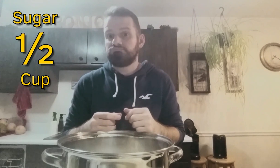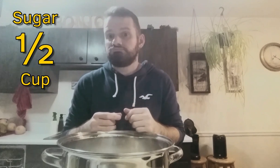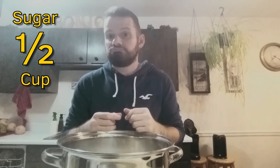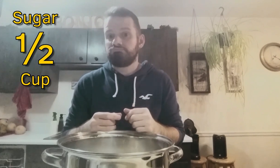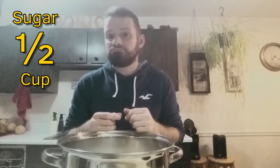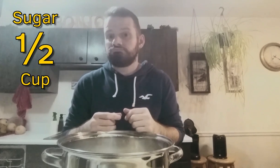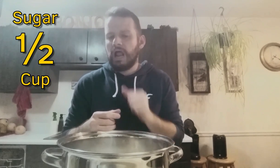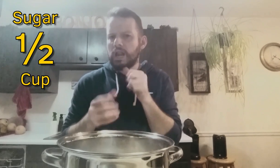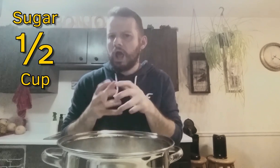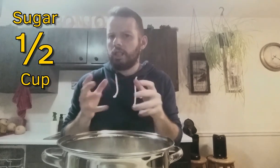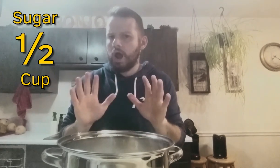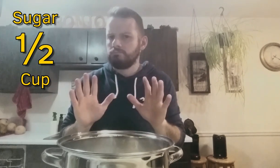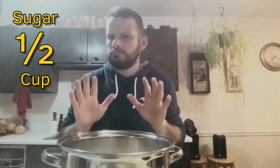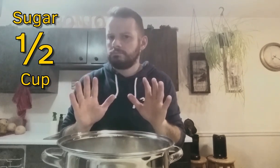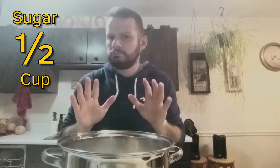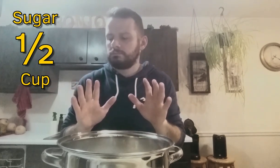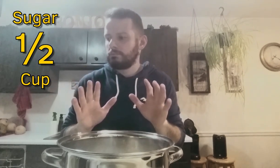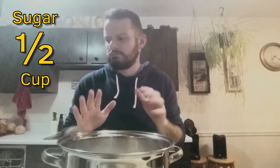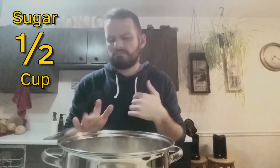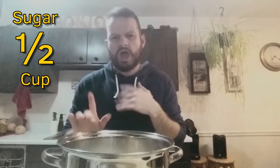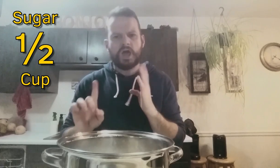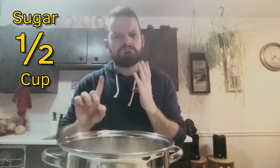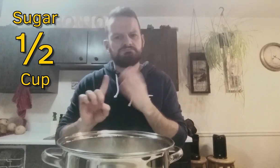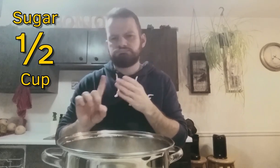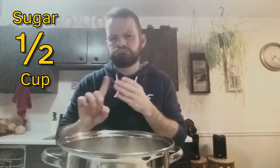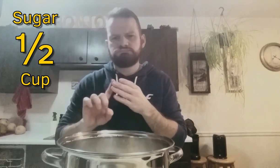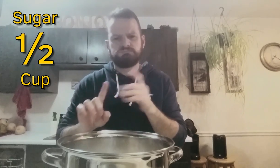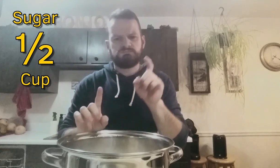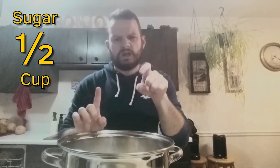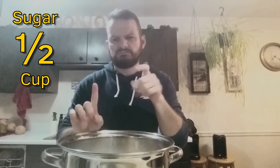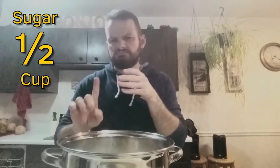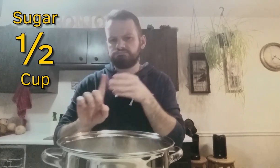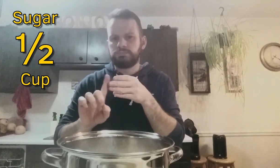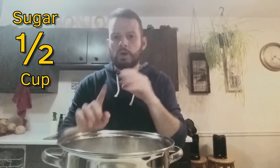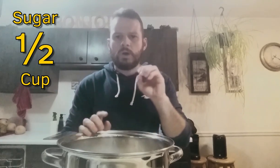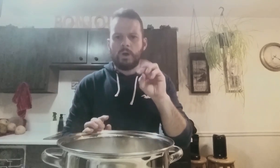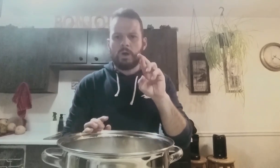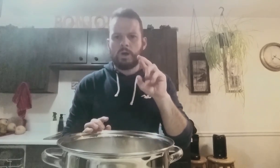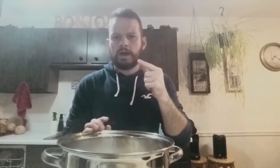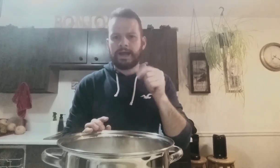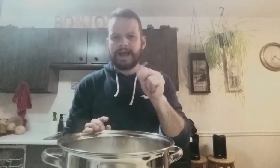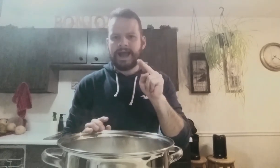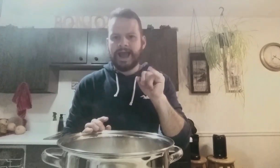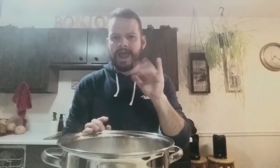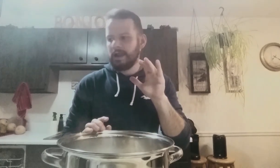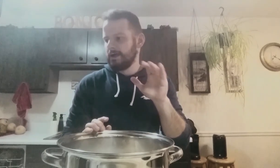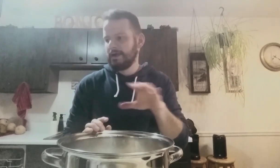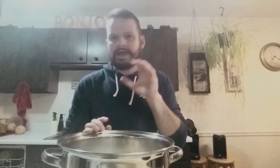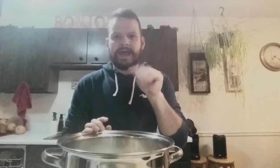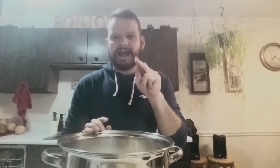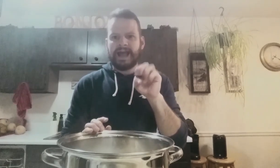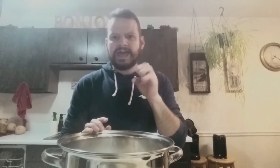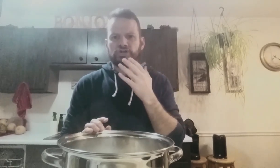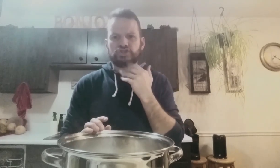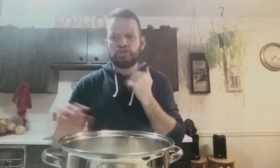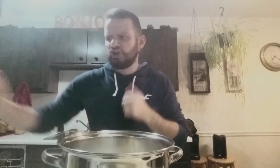Not too much. I must go for organic cane sugar.